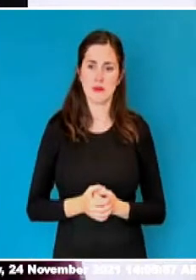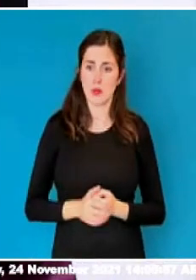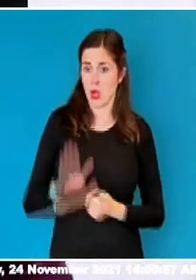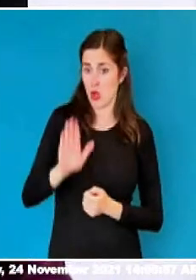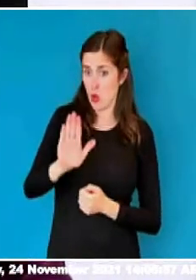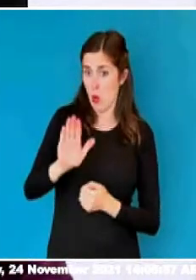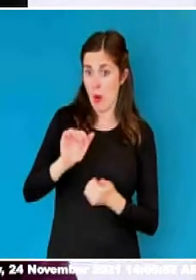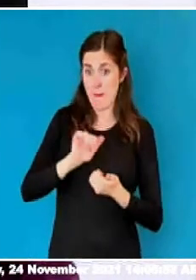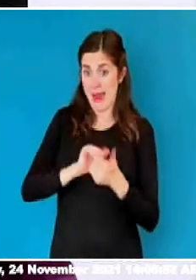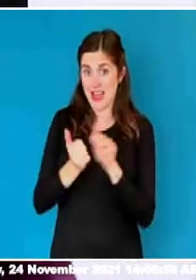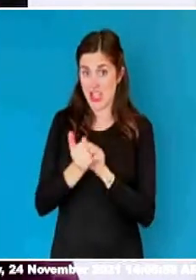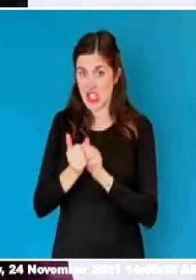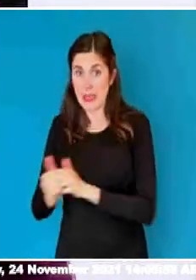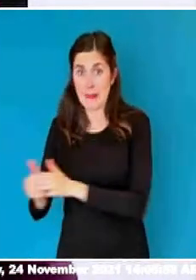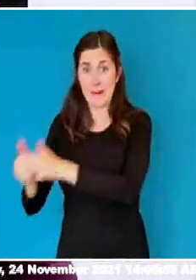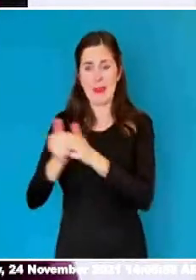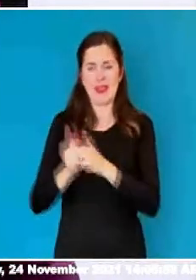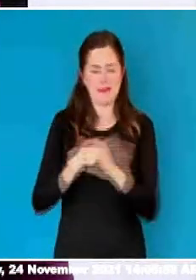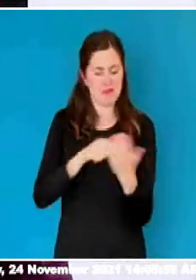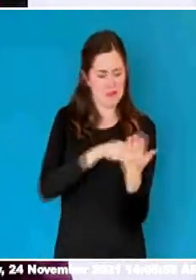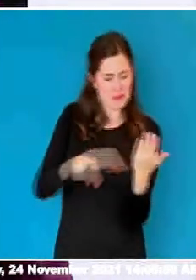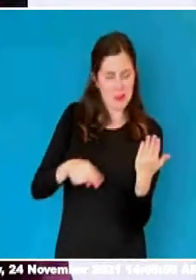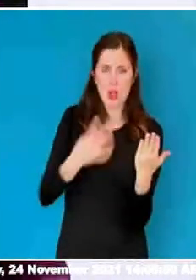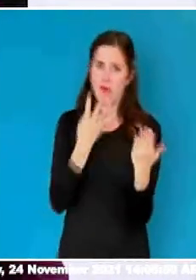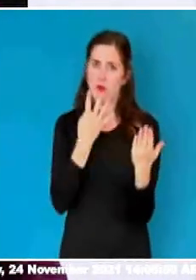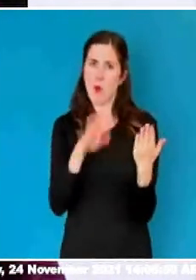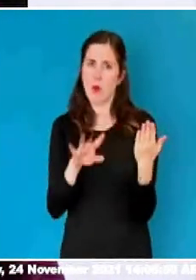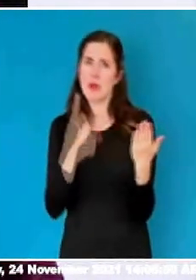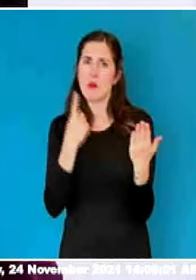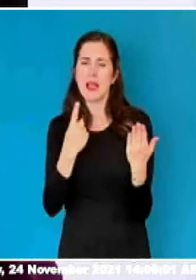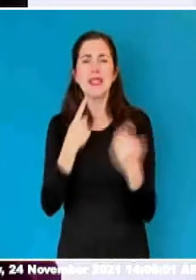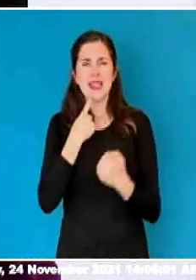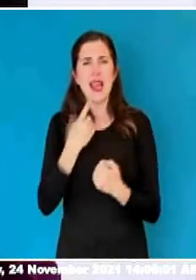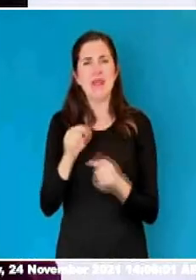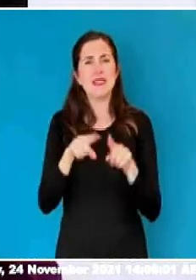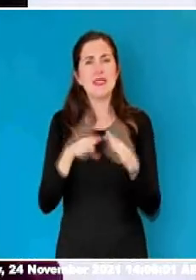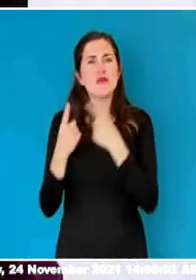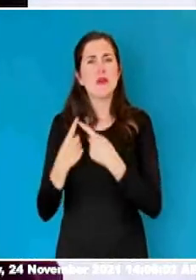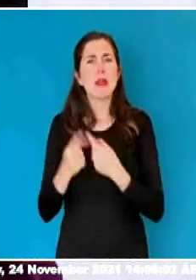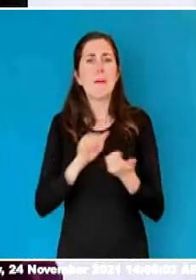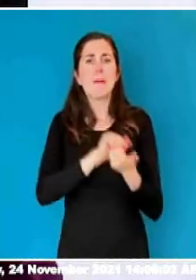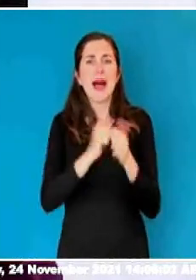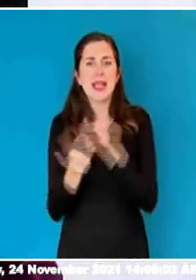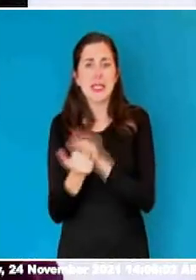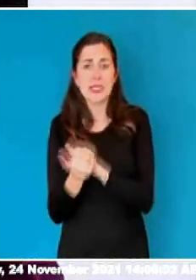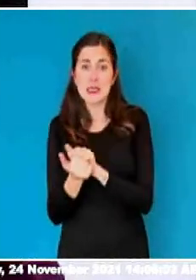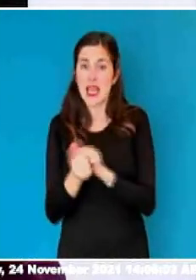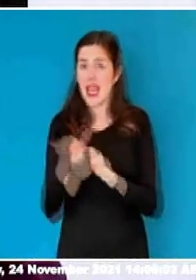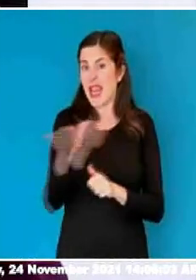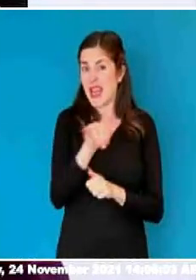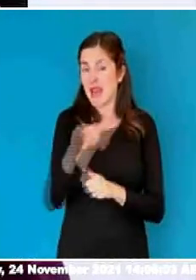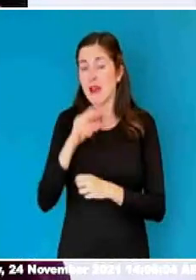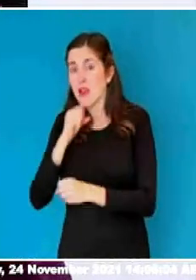Commission at paragraph 41 that there are a number of partners in both the public and private sectors.